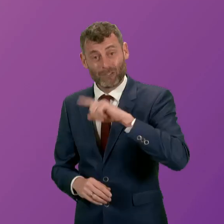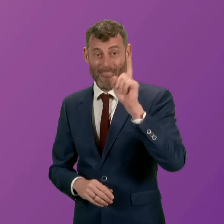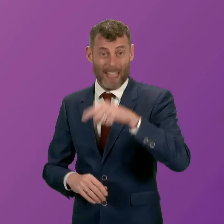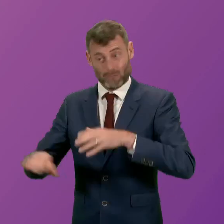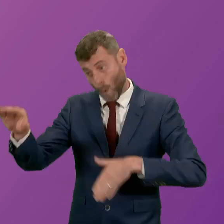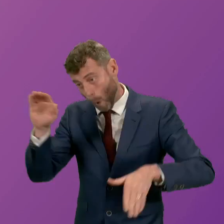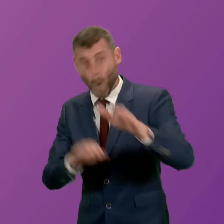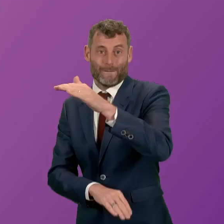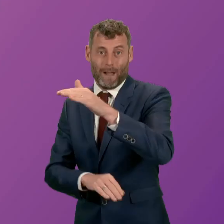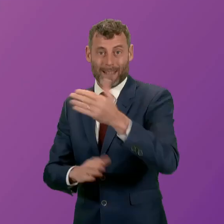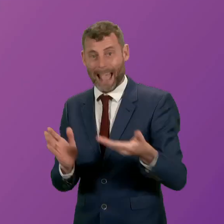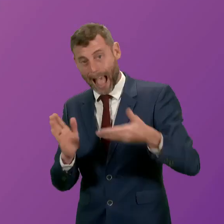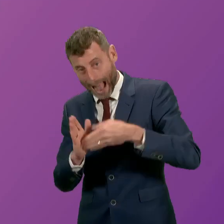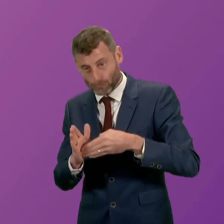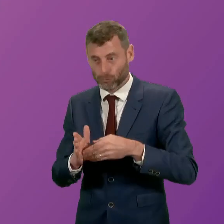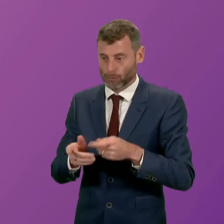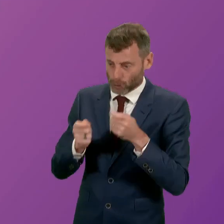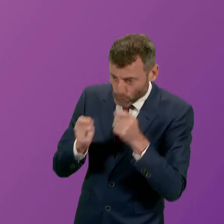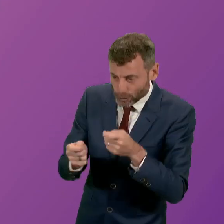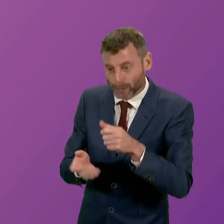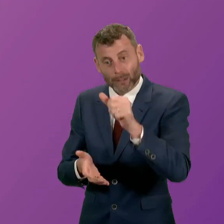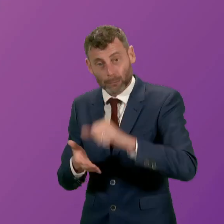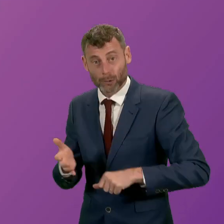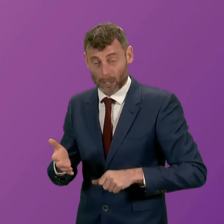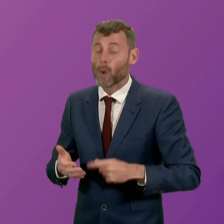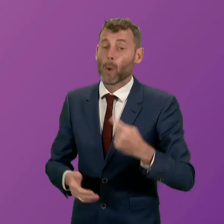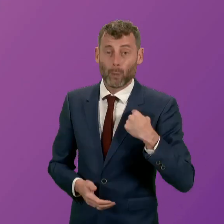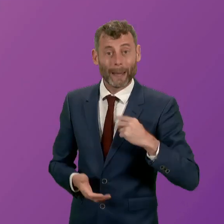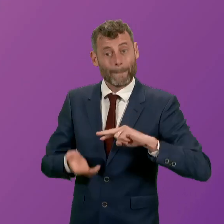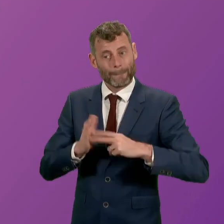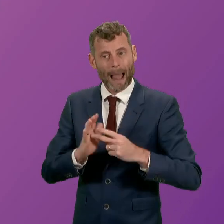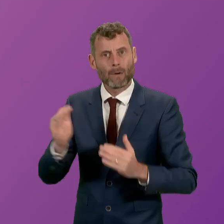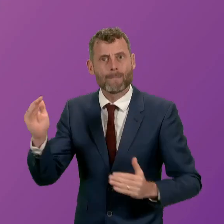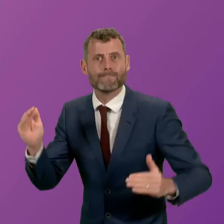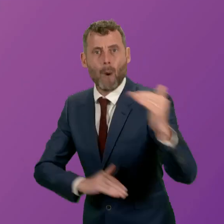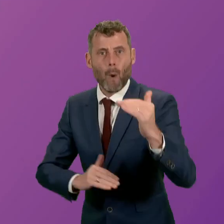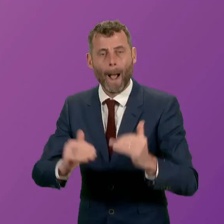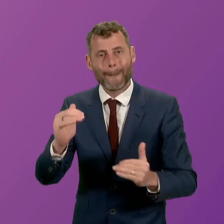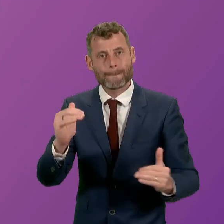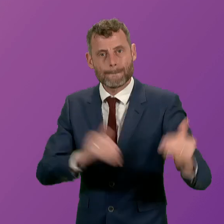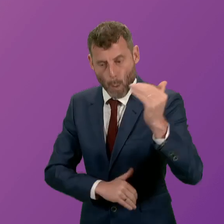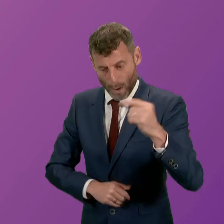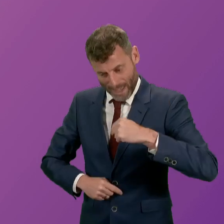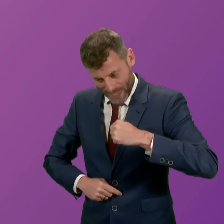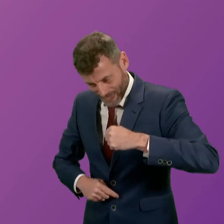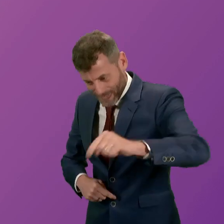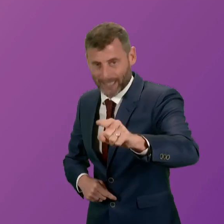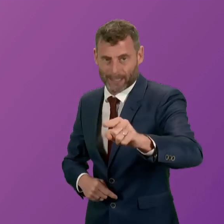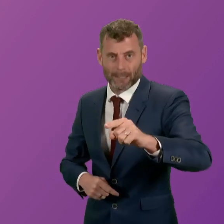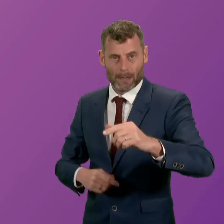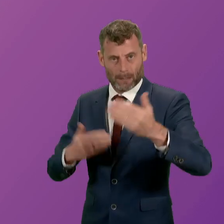procedures in that timescale, and we will deliver more in the forthcoming parliamentary year. I say